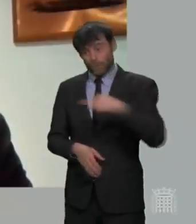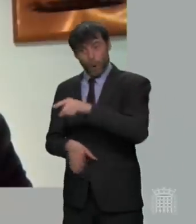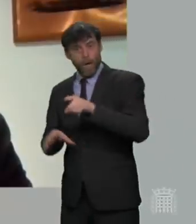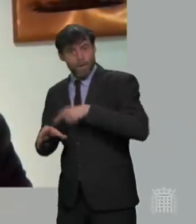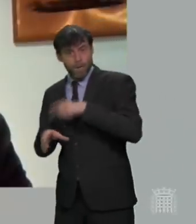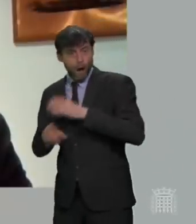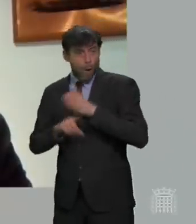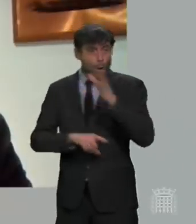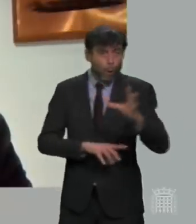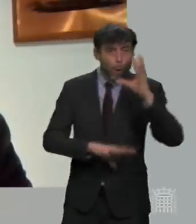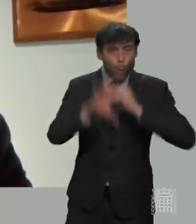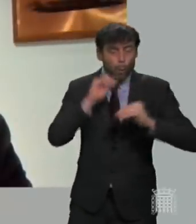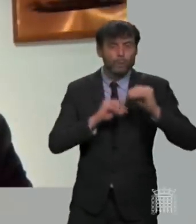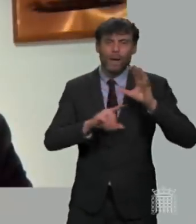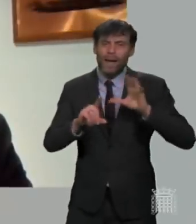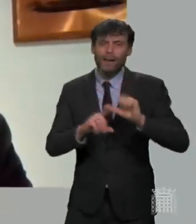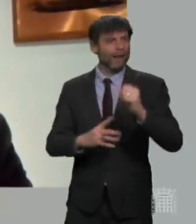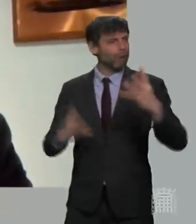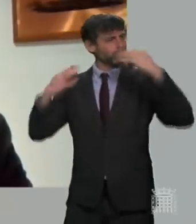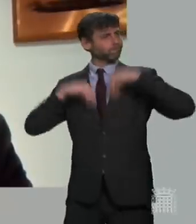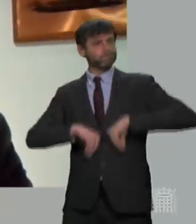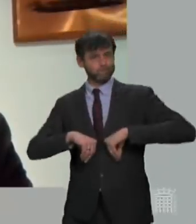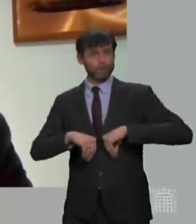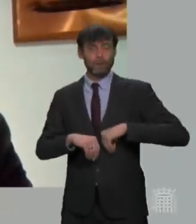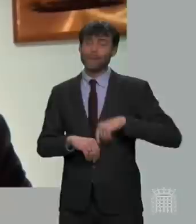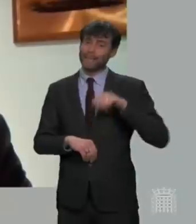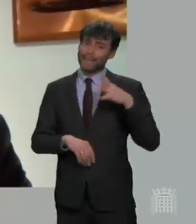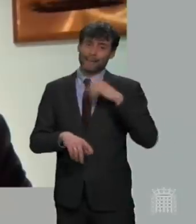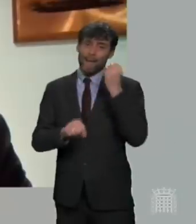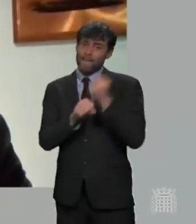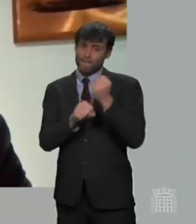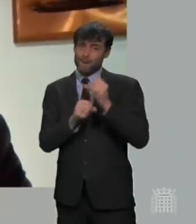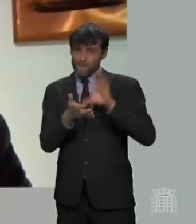over the coming months, funded by the Government and provided not by hard-pressed teachers,